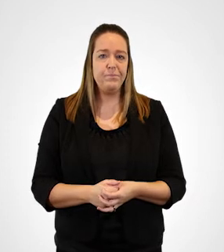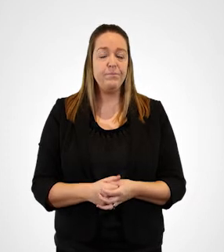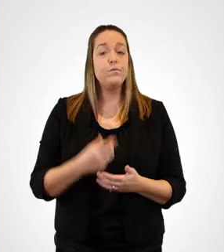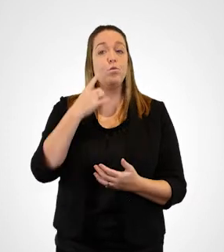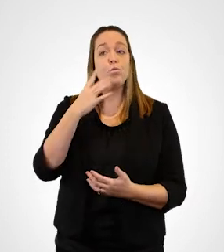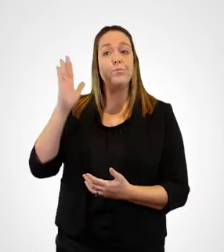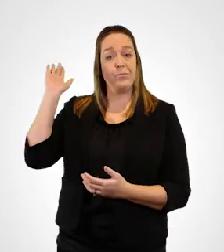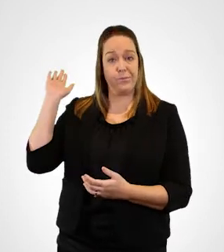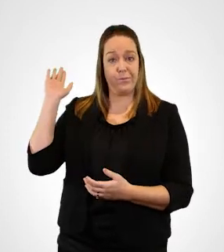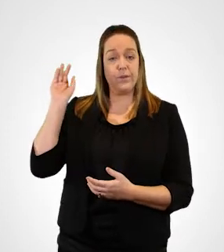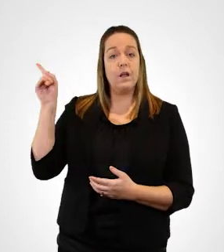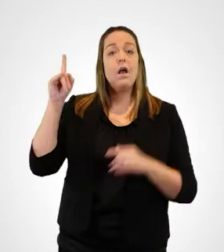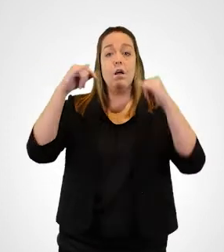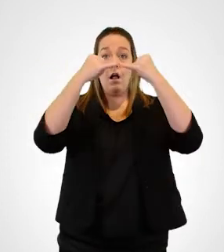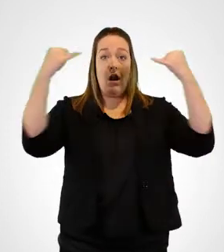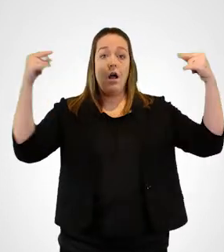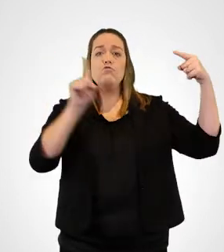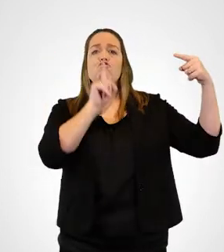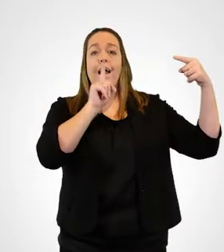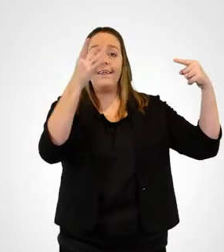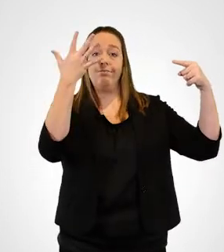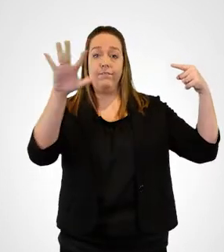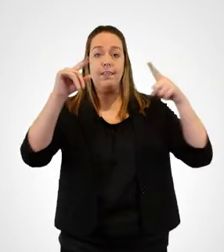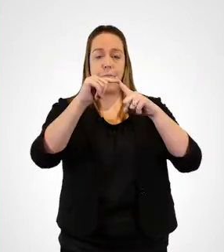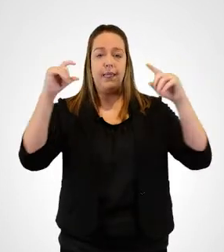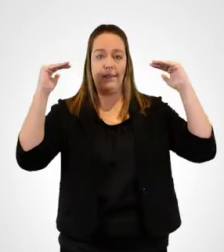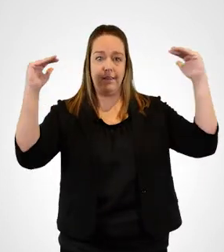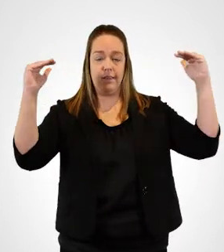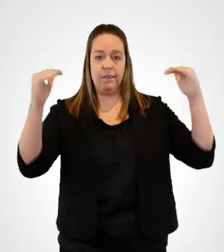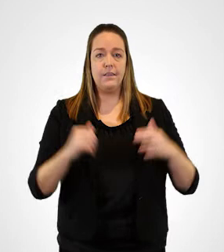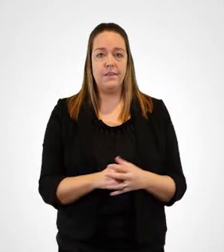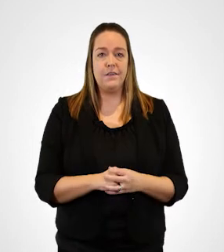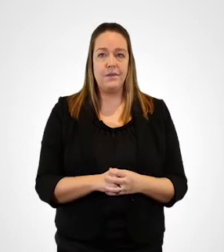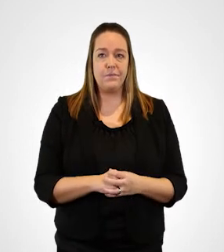and I put there the line that's 50%, and of course there are two choices,